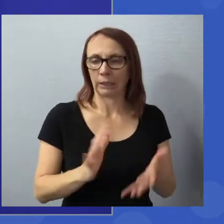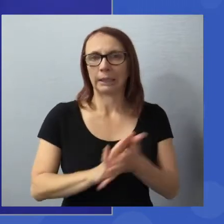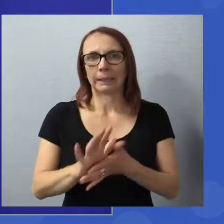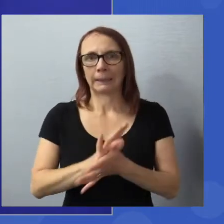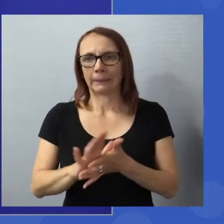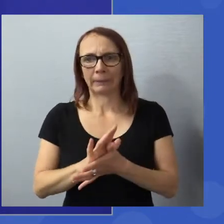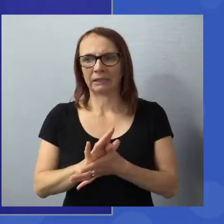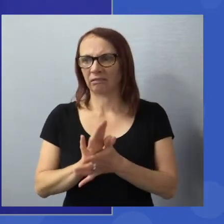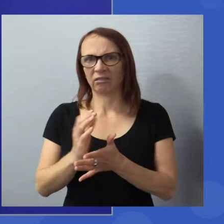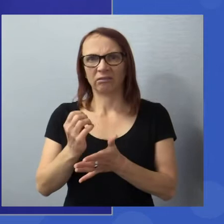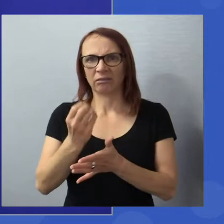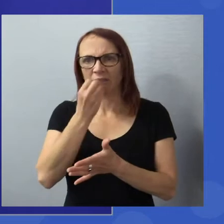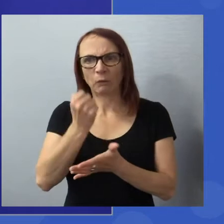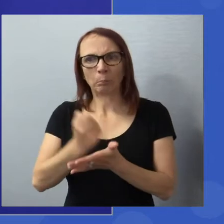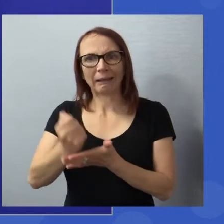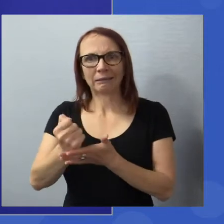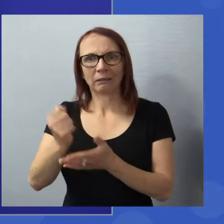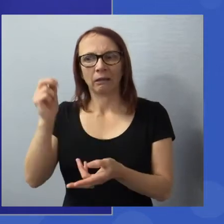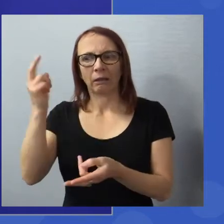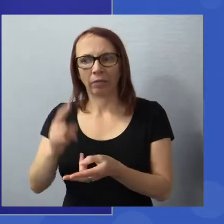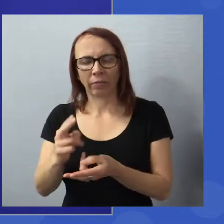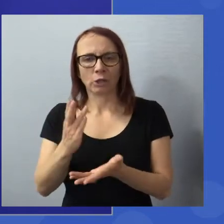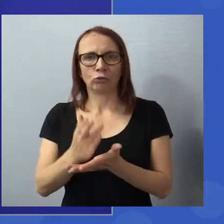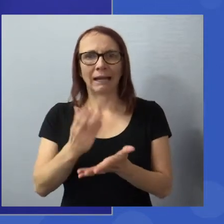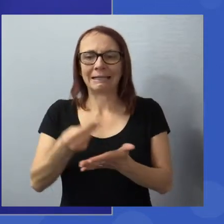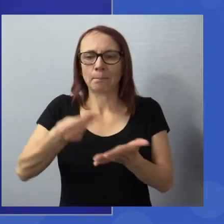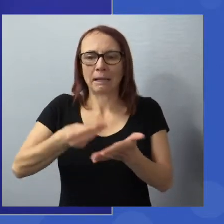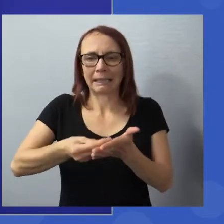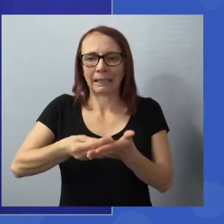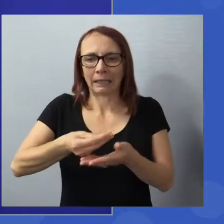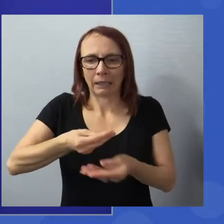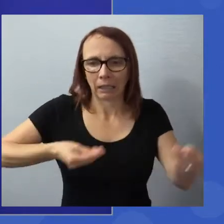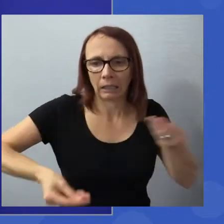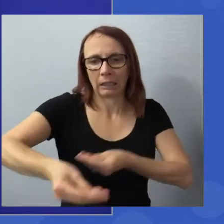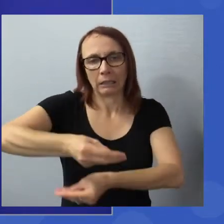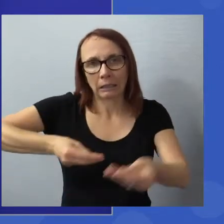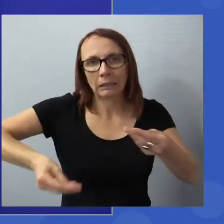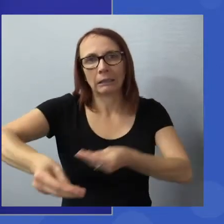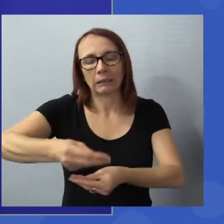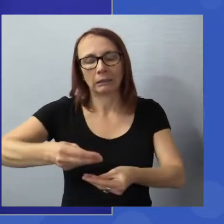it's a cycle it goes out and i think we have to keep that view where's the money